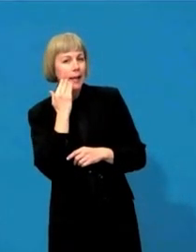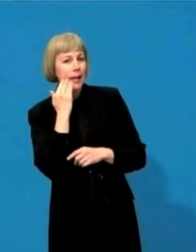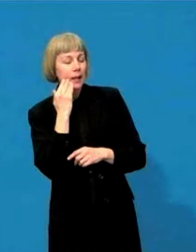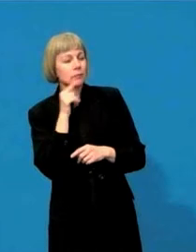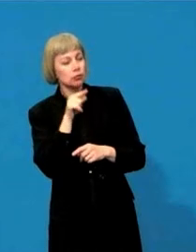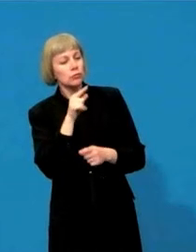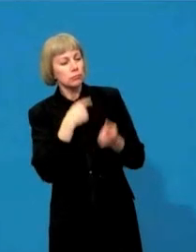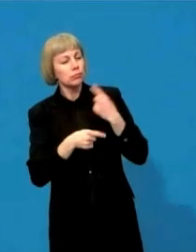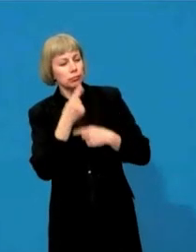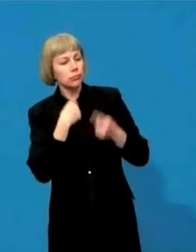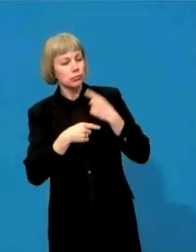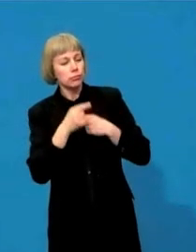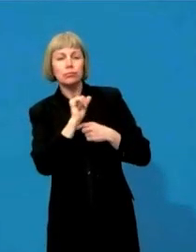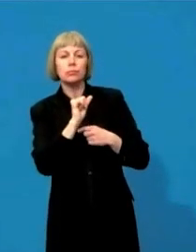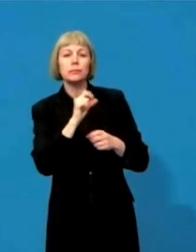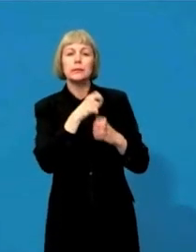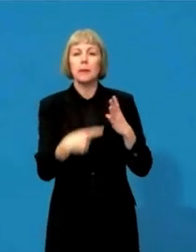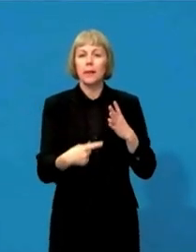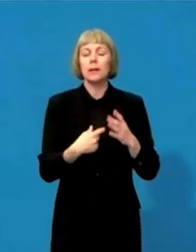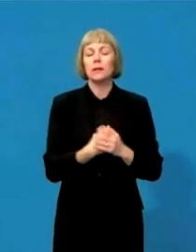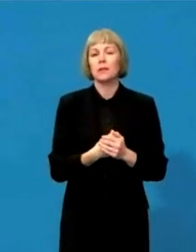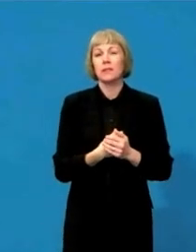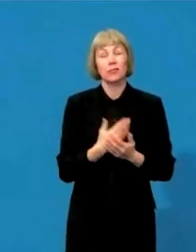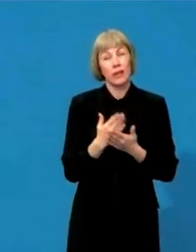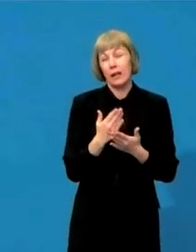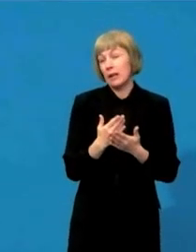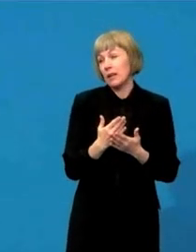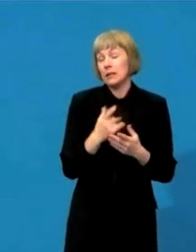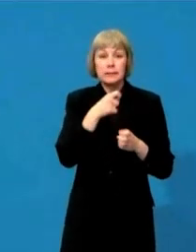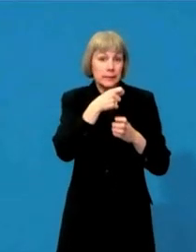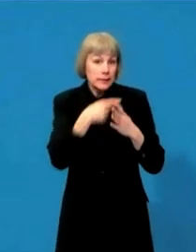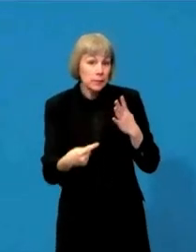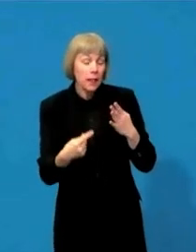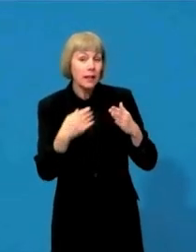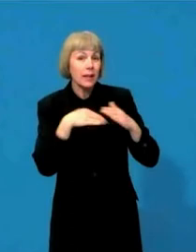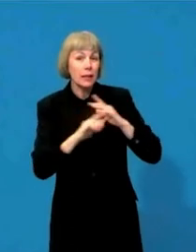But, look, life is very hard for anyone living in such a remote place who has a